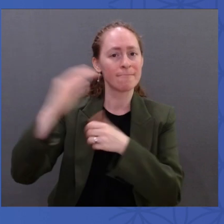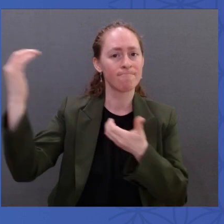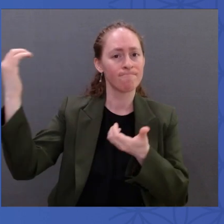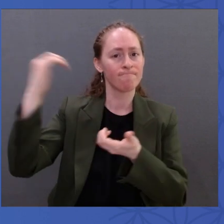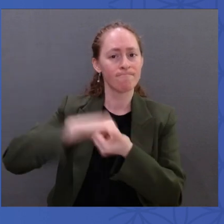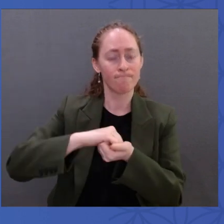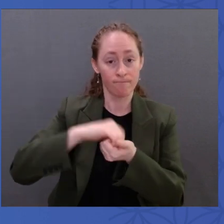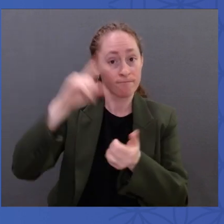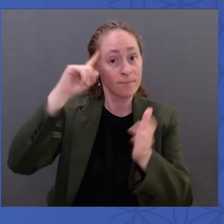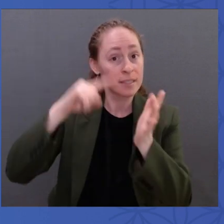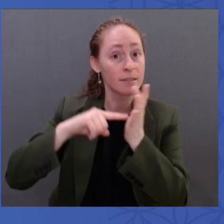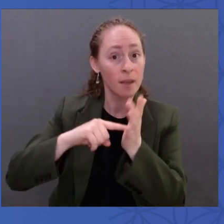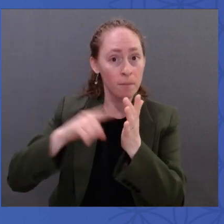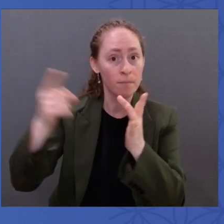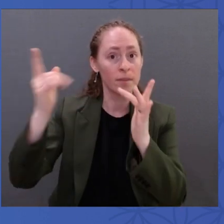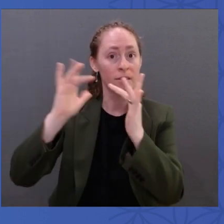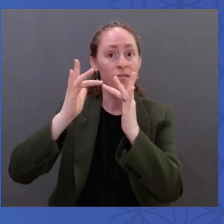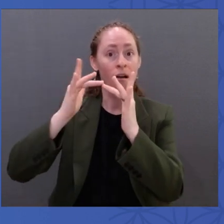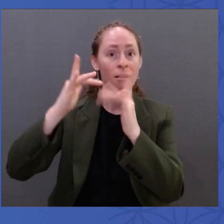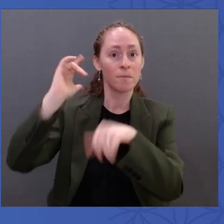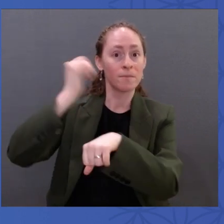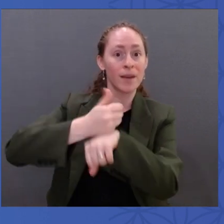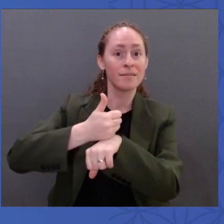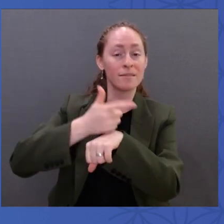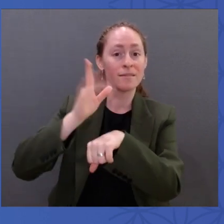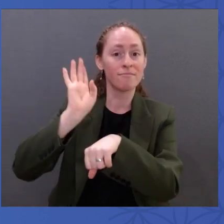creating common regional rules and standards,